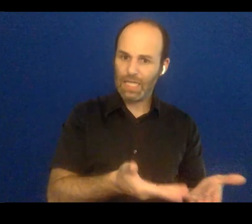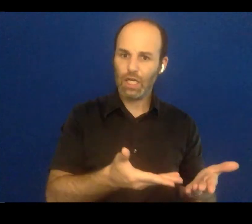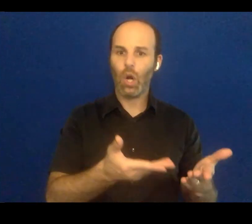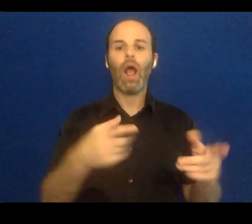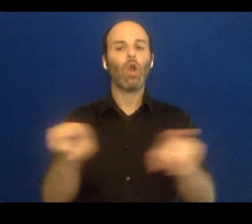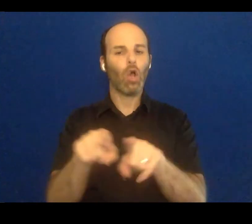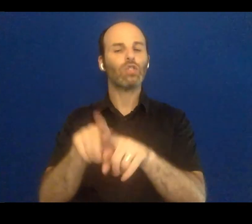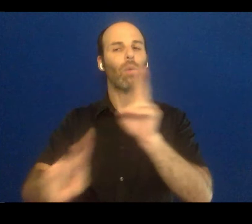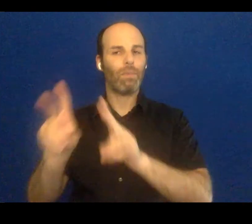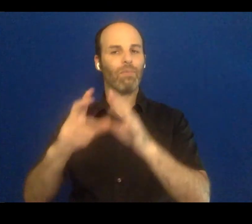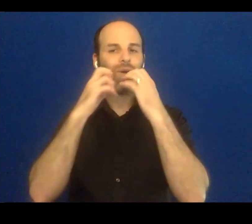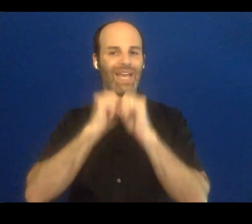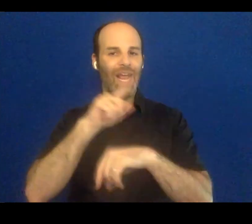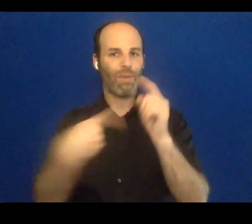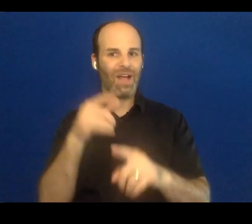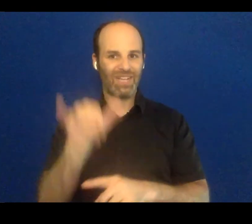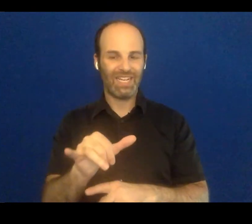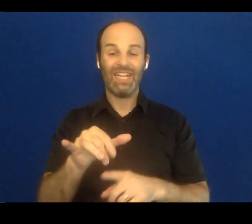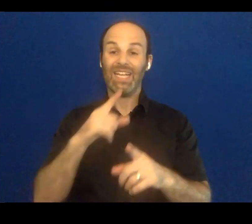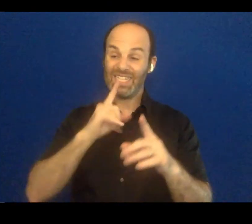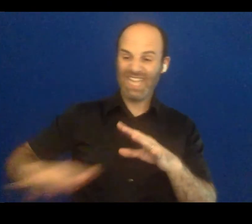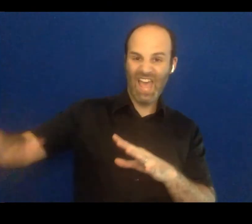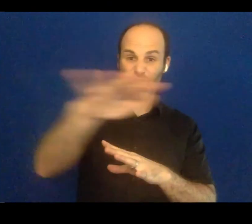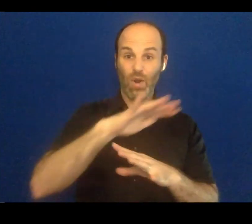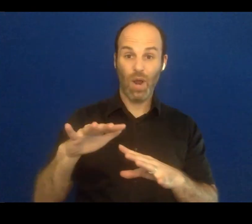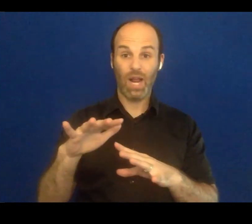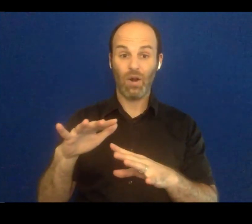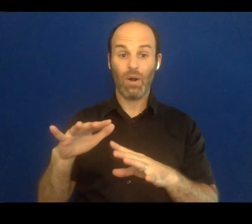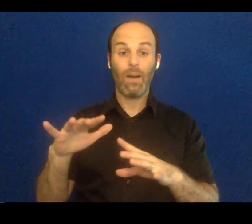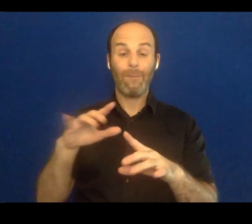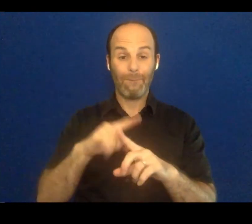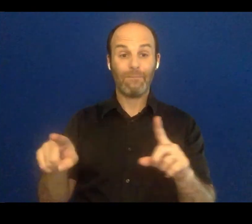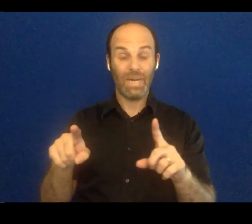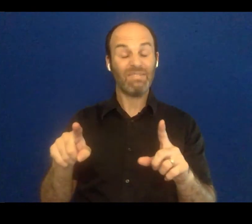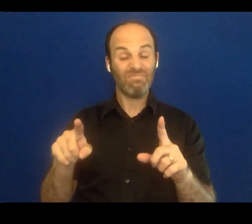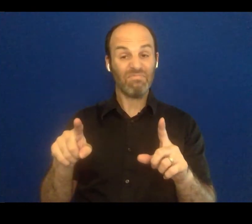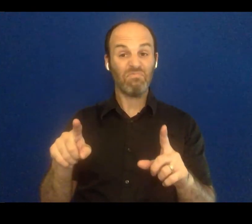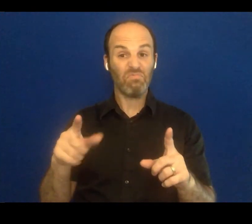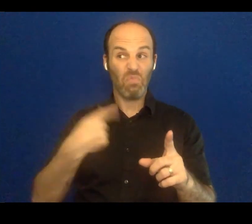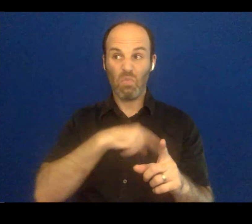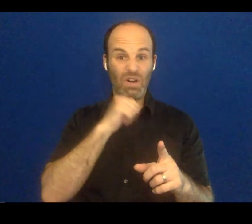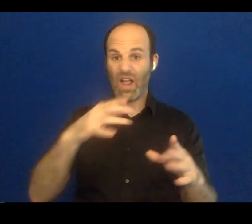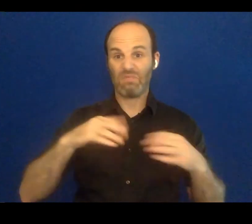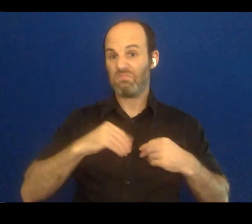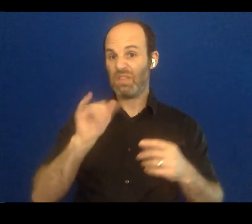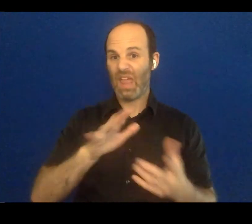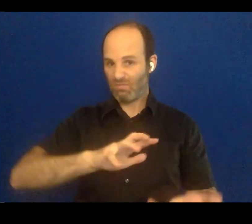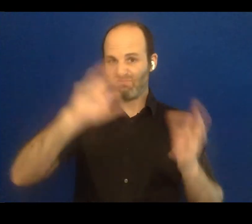THIS AND IT IS EVERYWHERE AND IT IS ALSO SOMETHING THAT IS CAUSE --